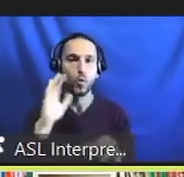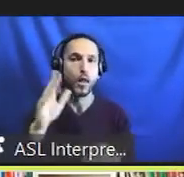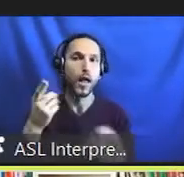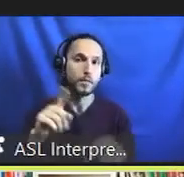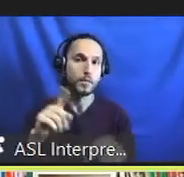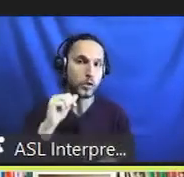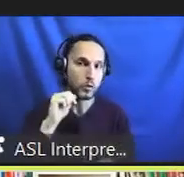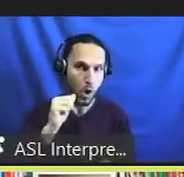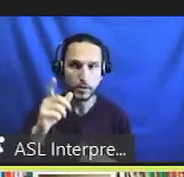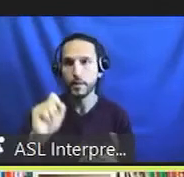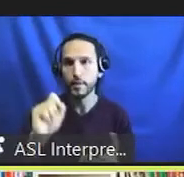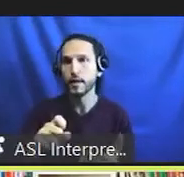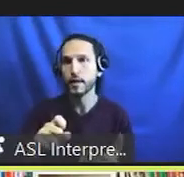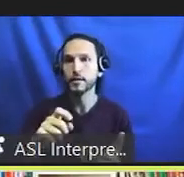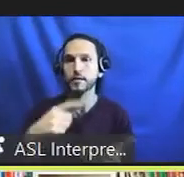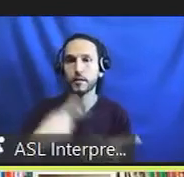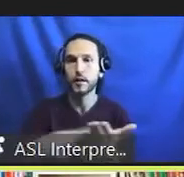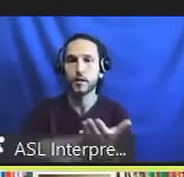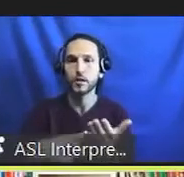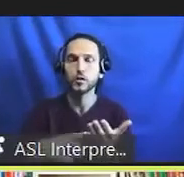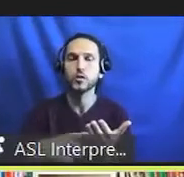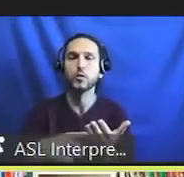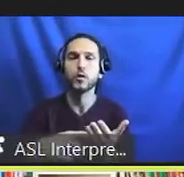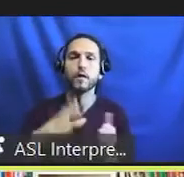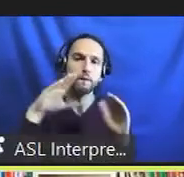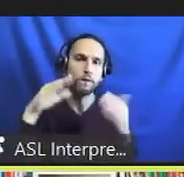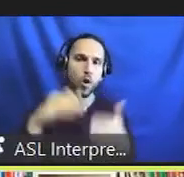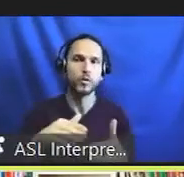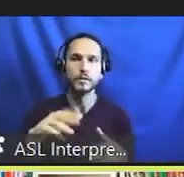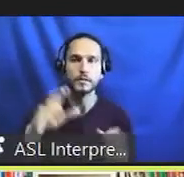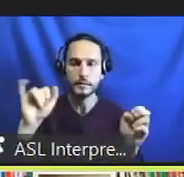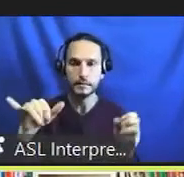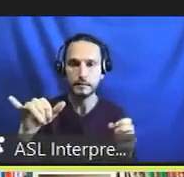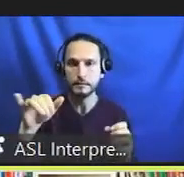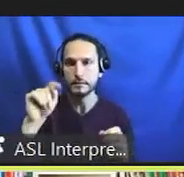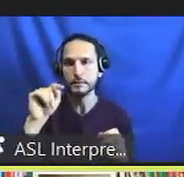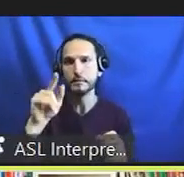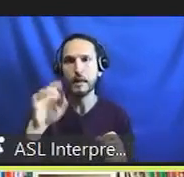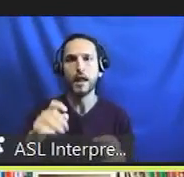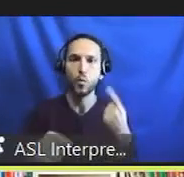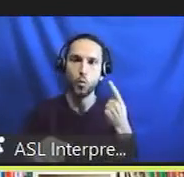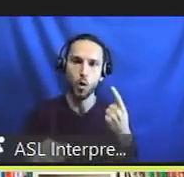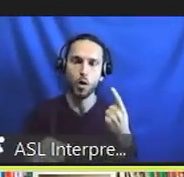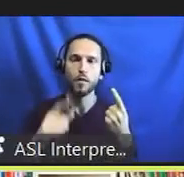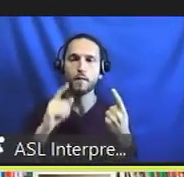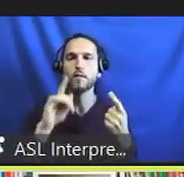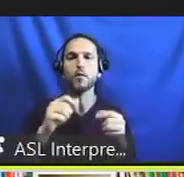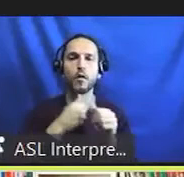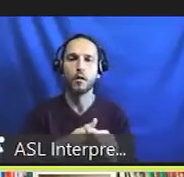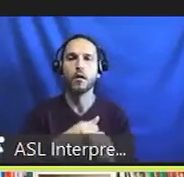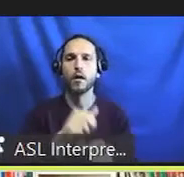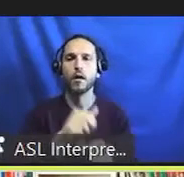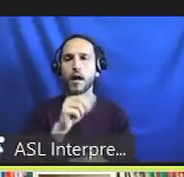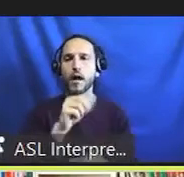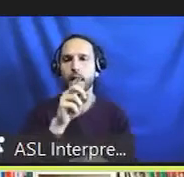will be focused on Title I and the applications of ADA compliance in employment law.